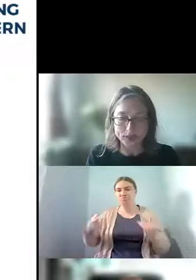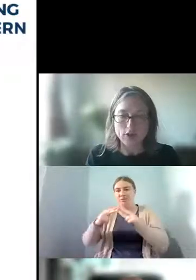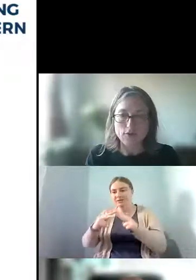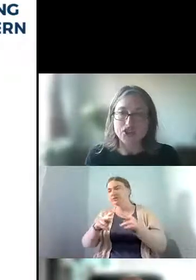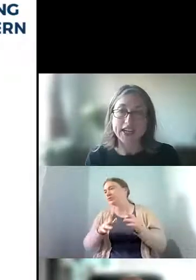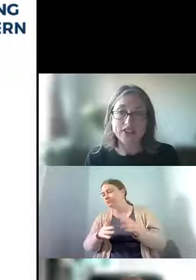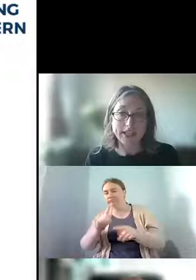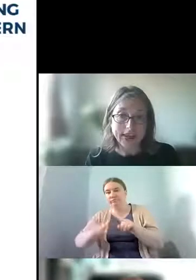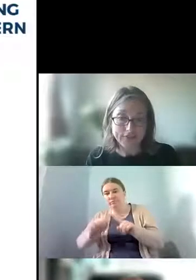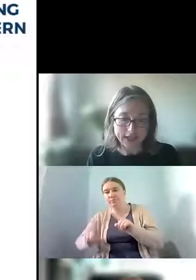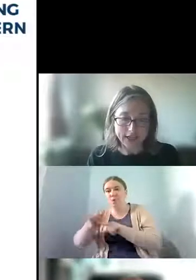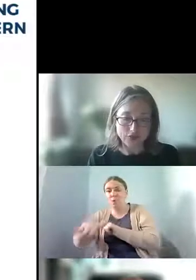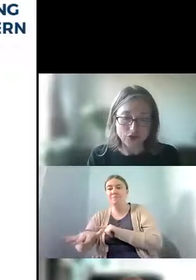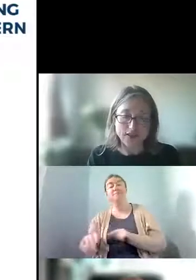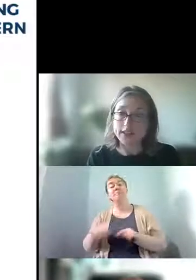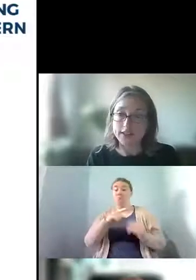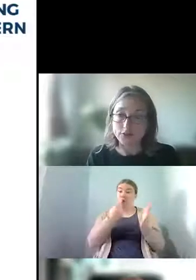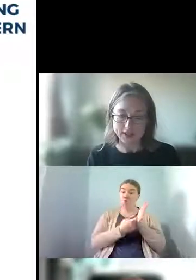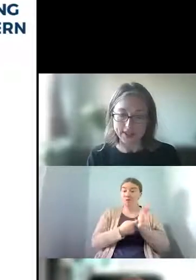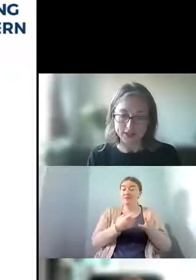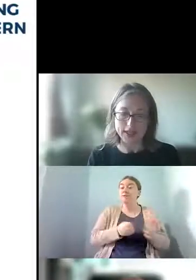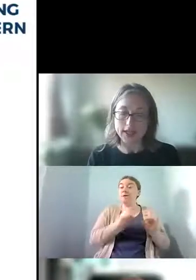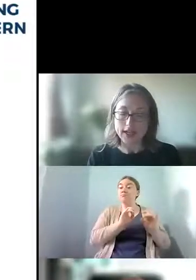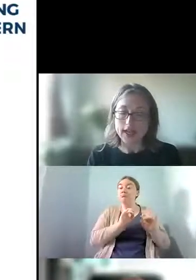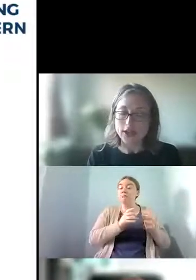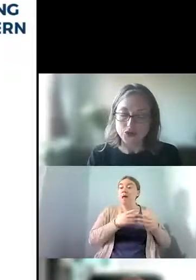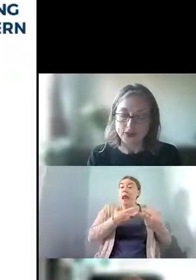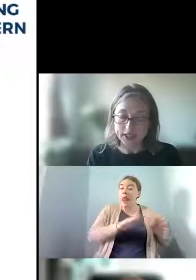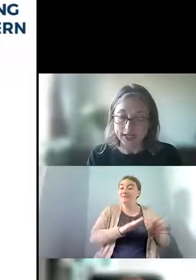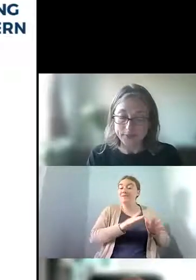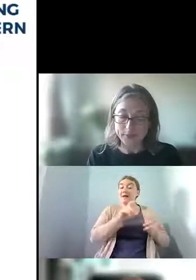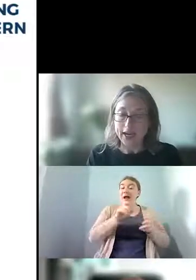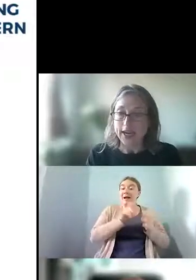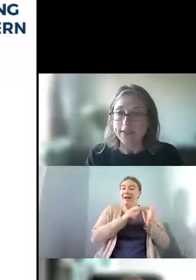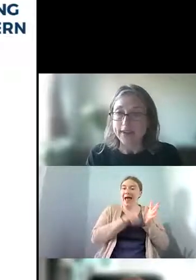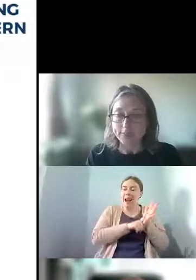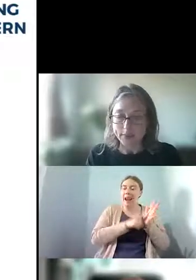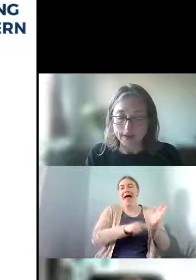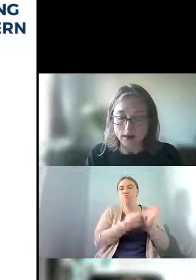richard actually left canel and river trust in 2017 and joined kier and that's been our